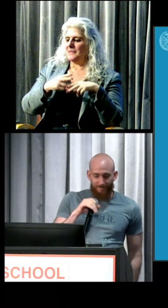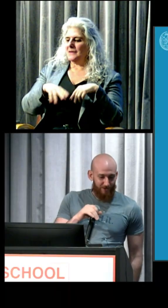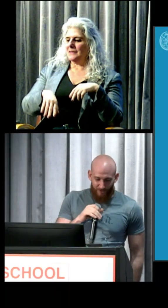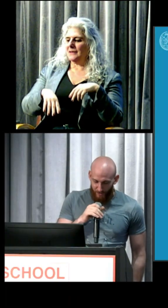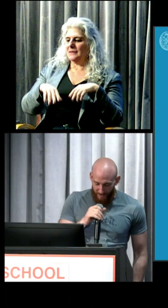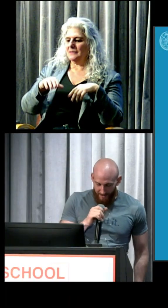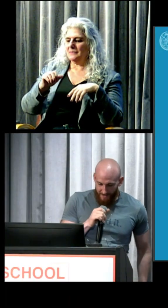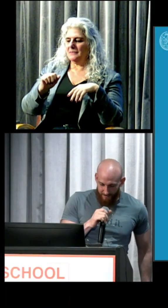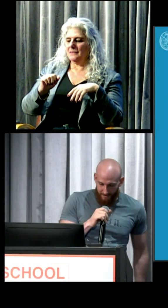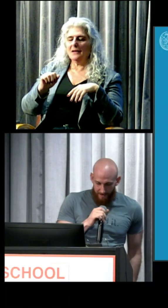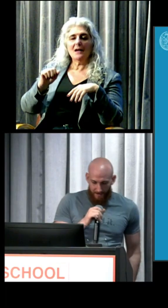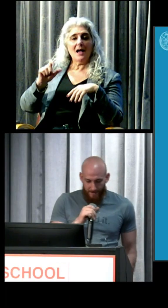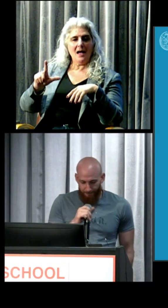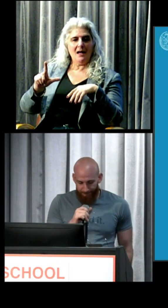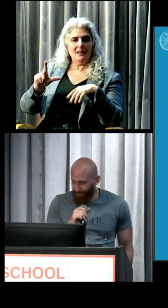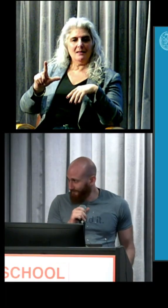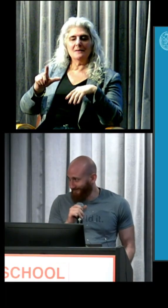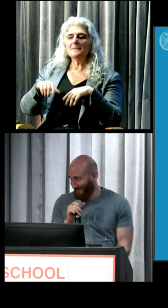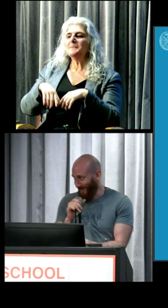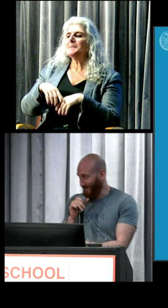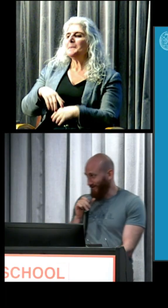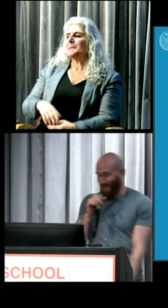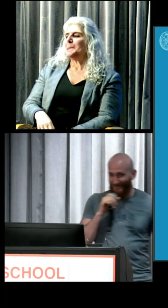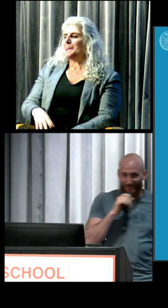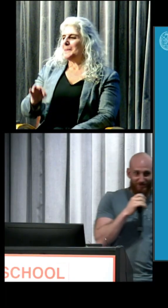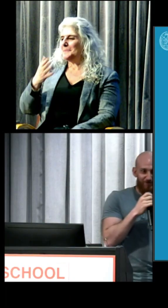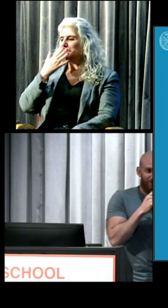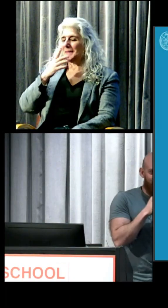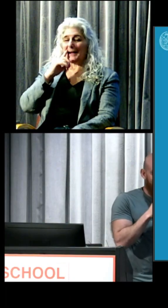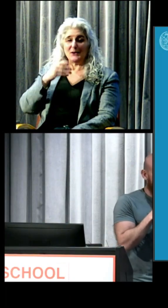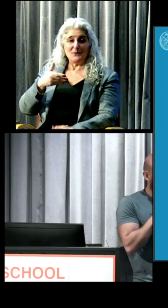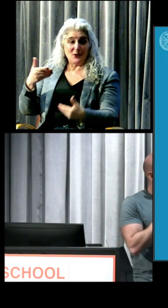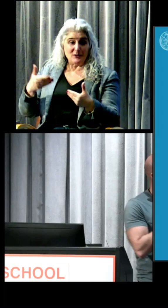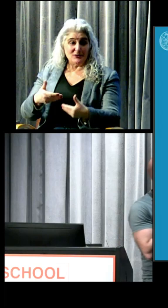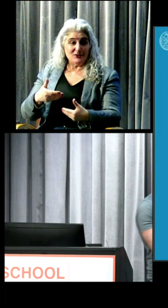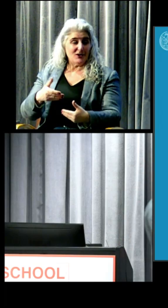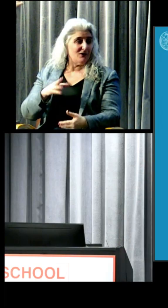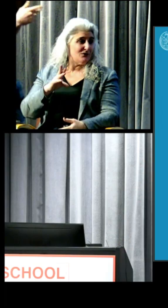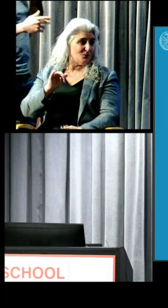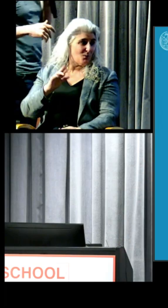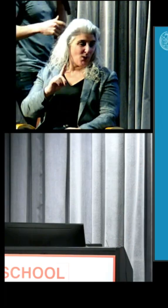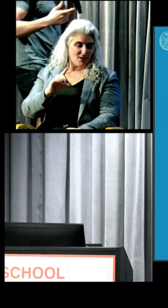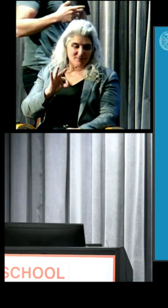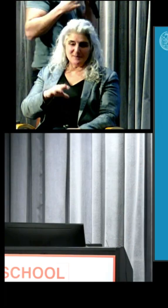how, you know, in the case of schools, what's the average, how many students tend to be in schools